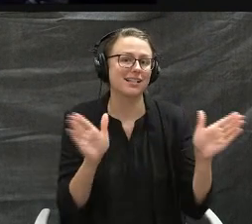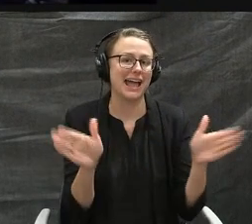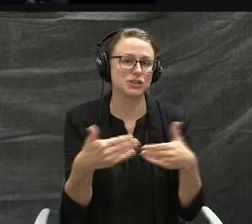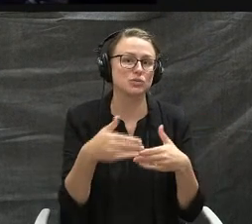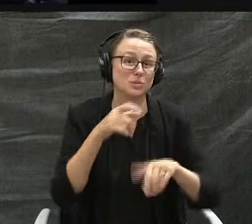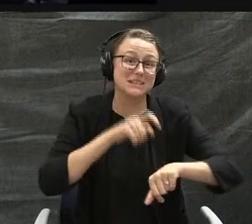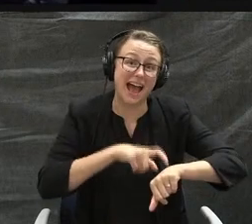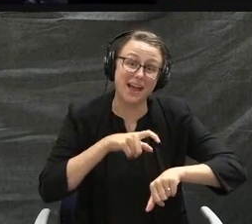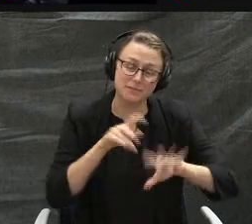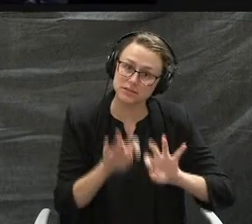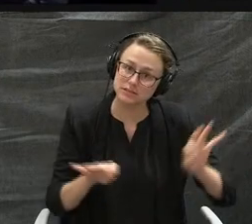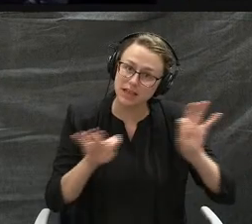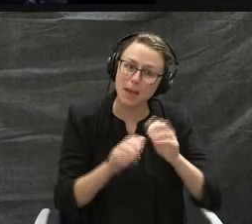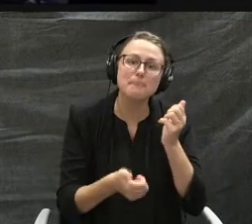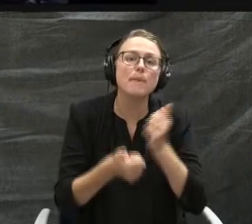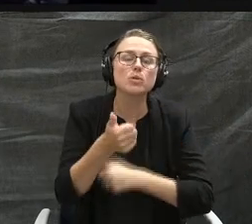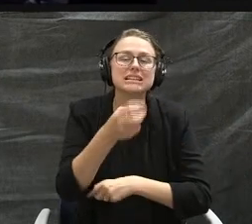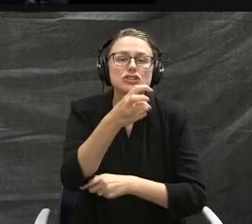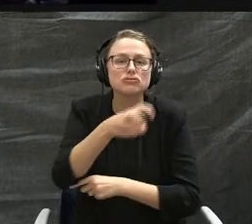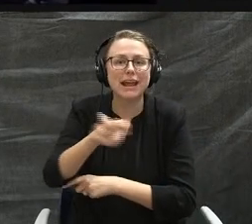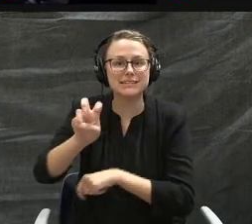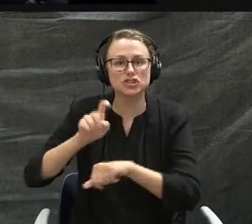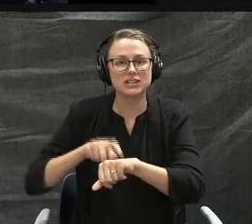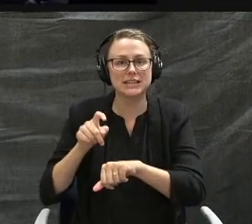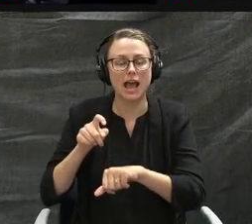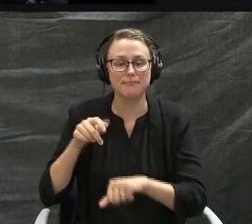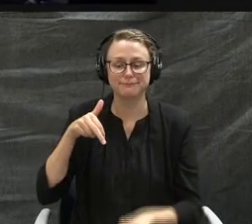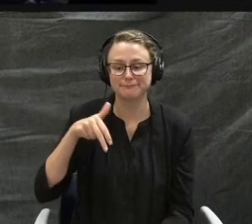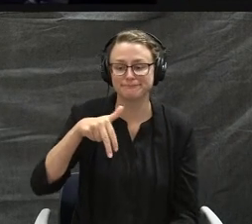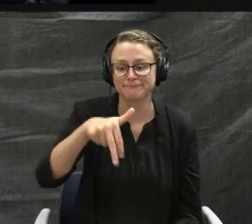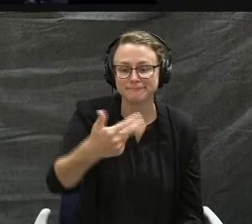these are mostly the transition times. It's the transition time.